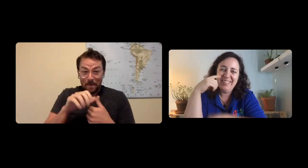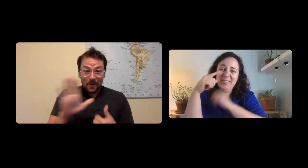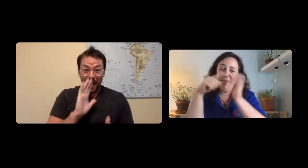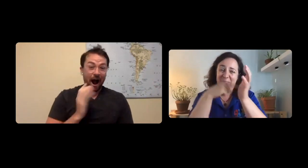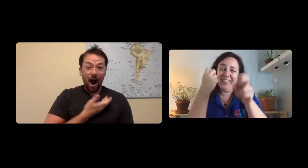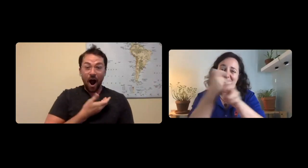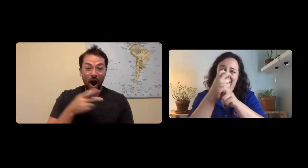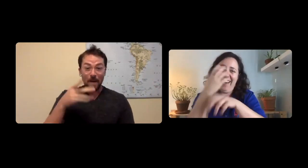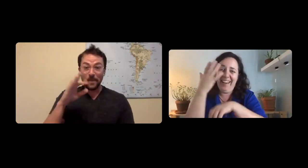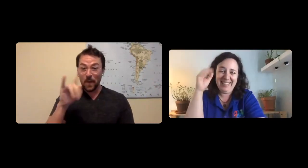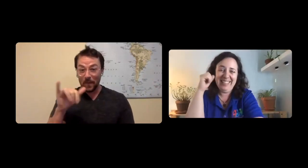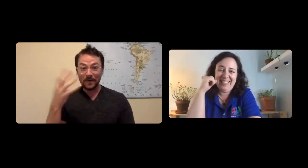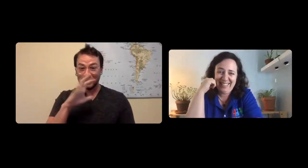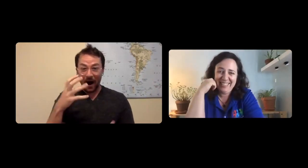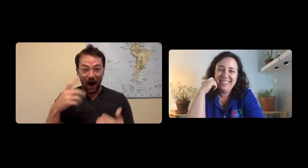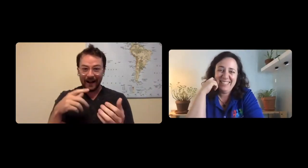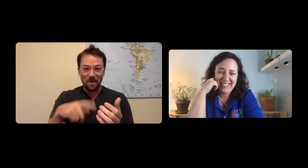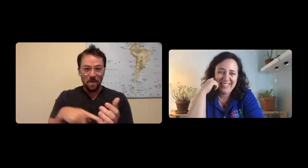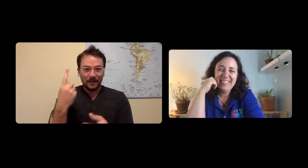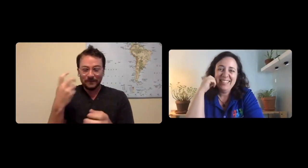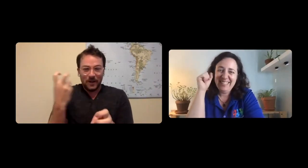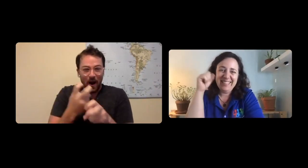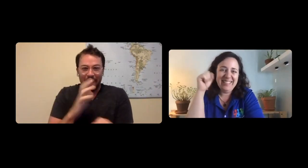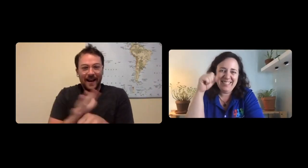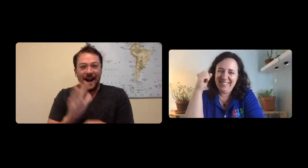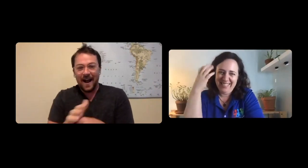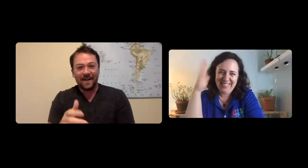impact you? That's a hard question.